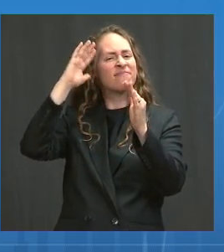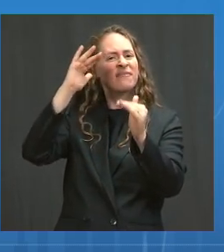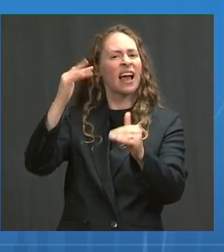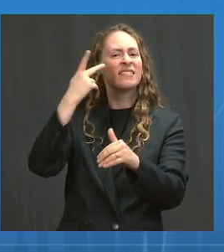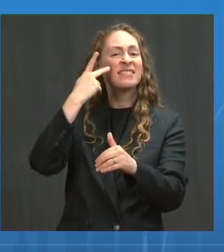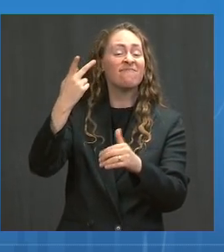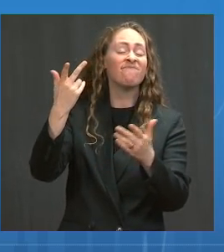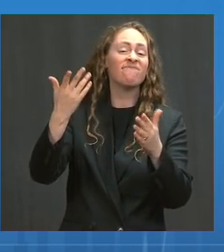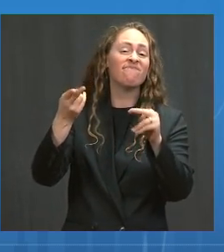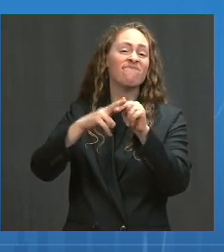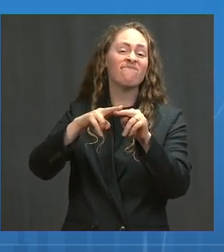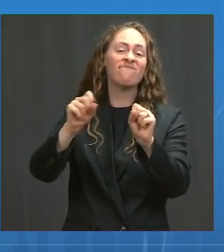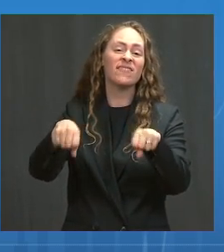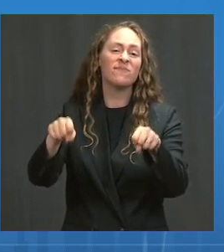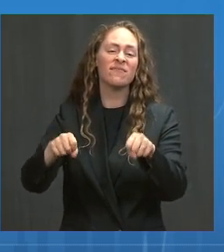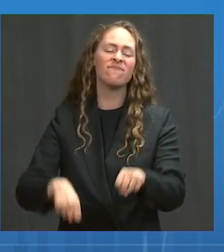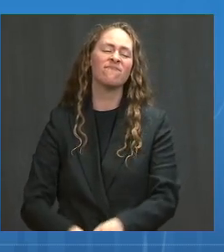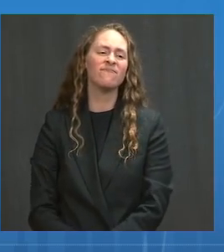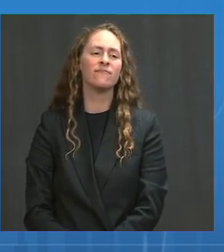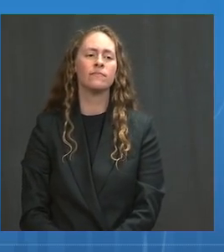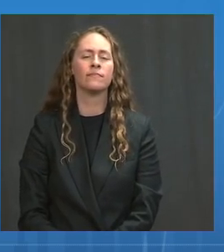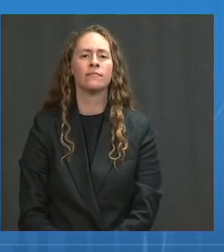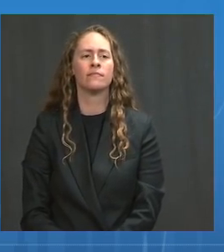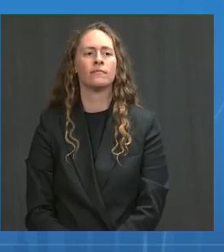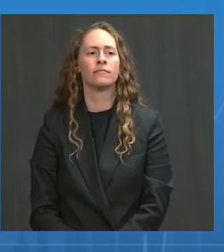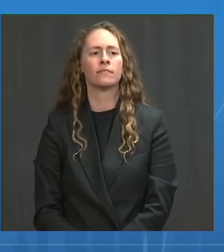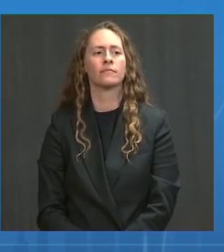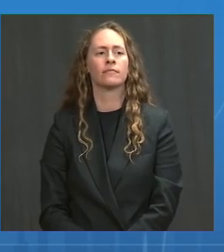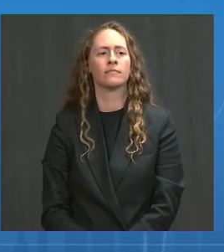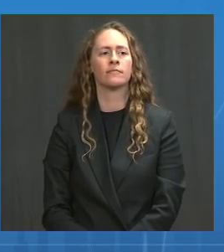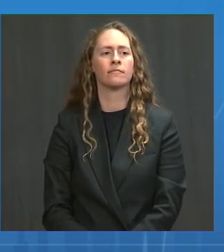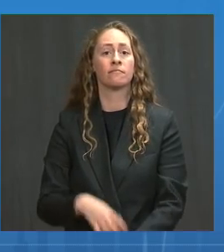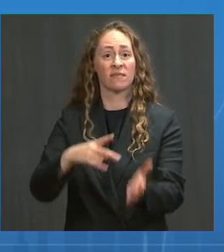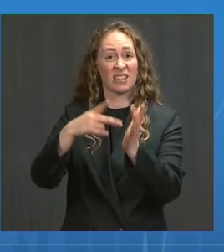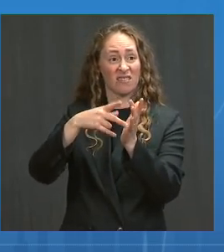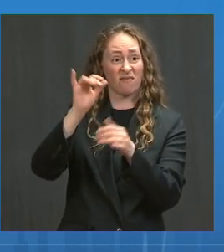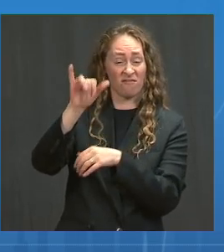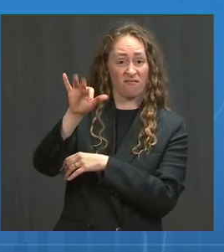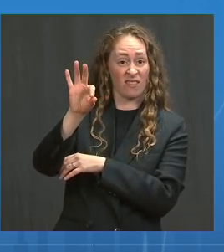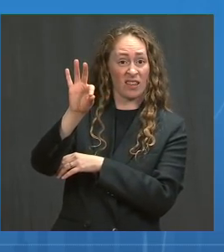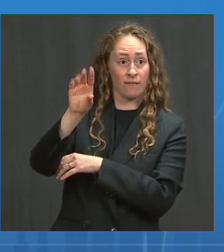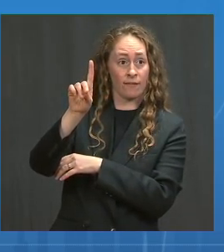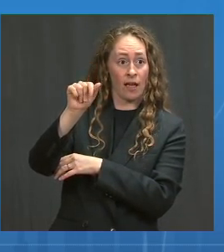and moving toward full approval, that's at the FDA, and that's obviously the FDA's decision to make.